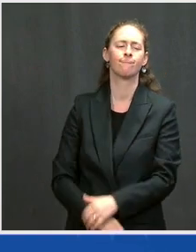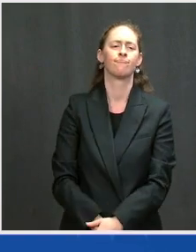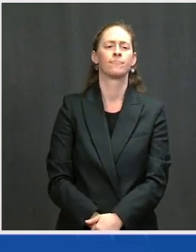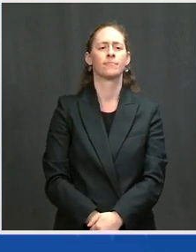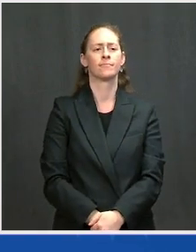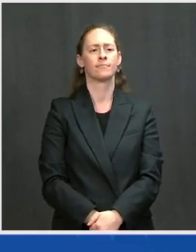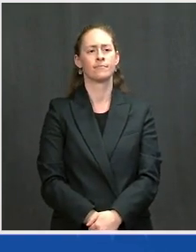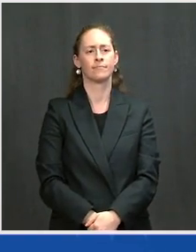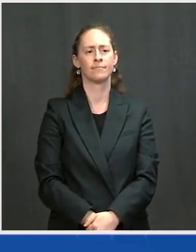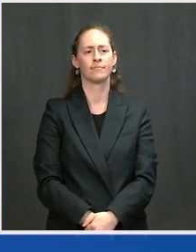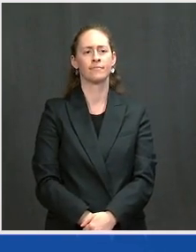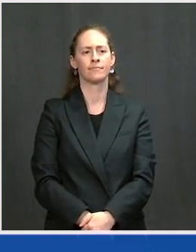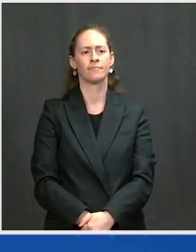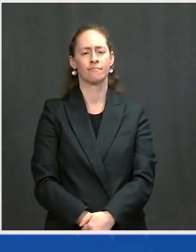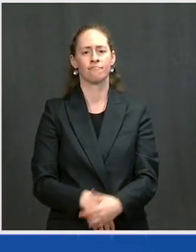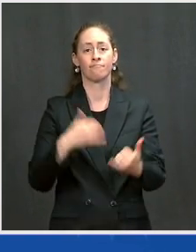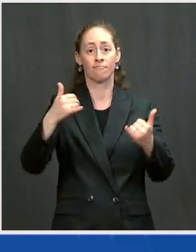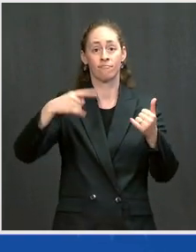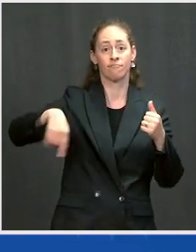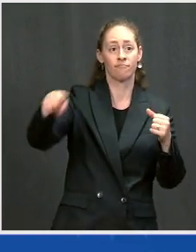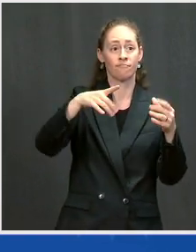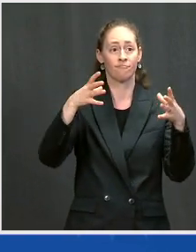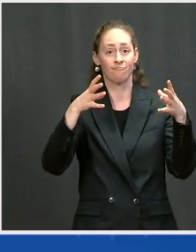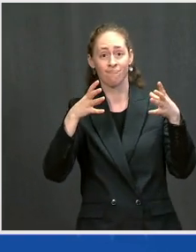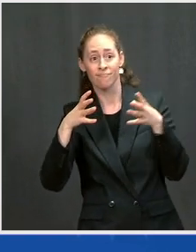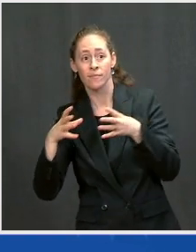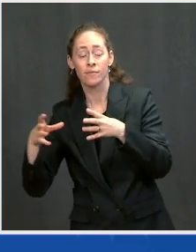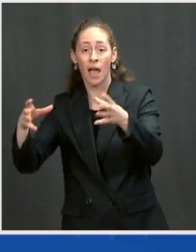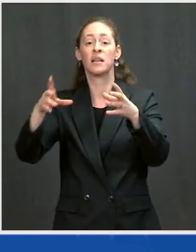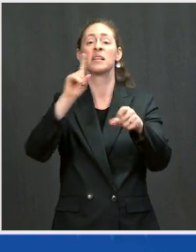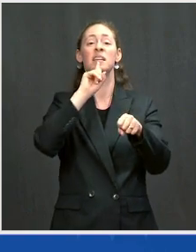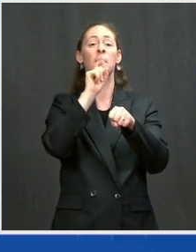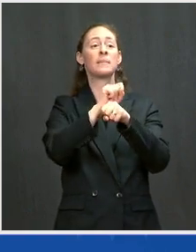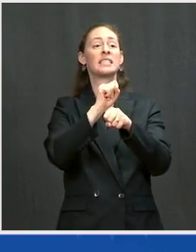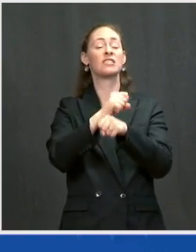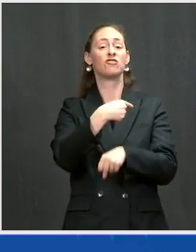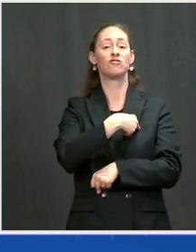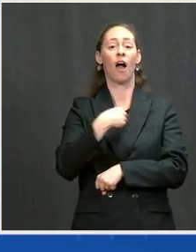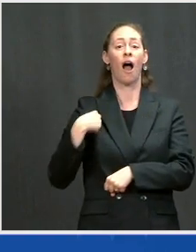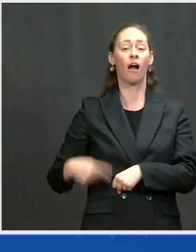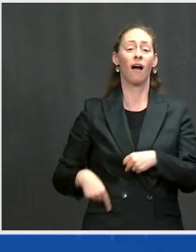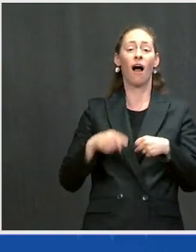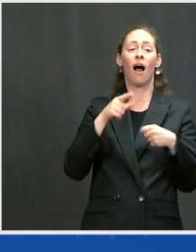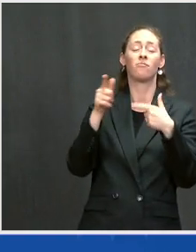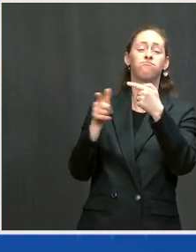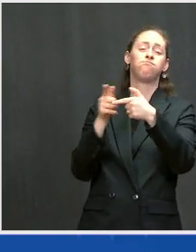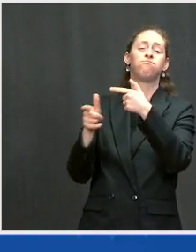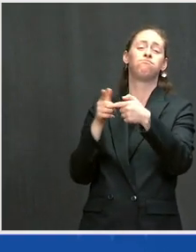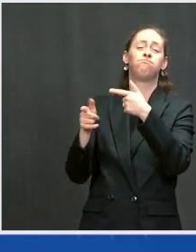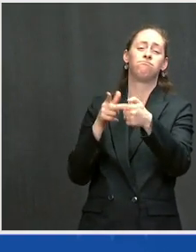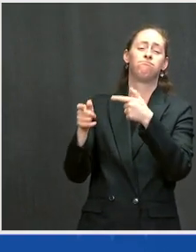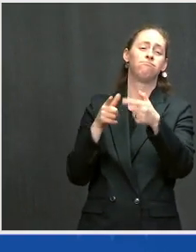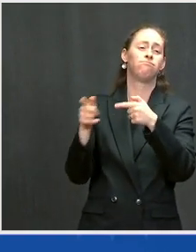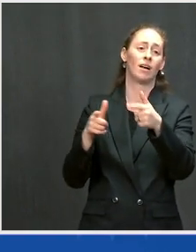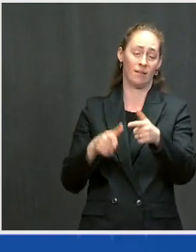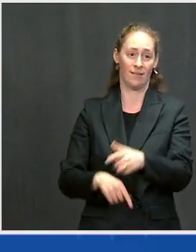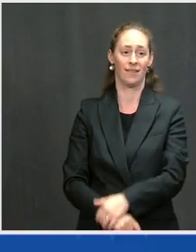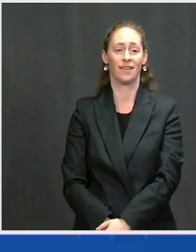from the entire Chinese battalion. Puckett’s rangers were out-numbered almost 10-1. During the fight,